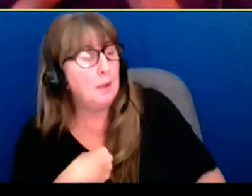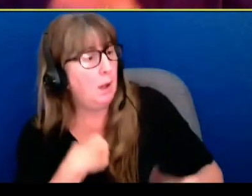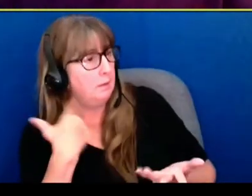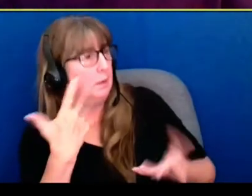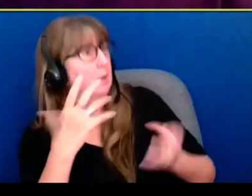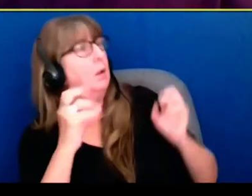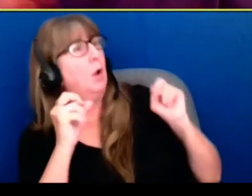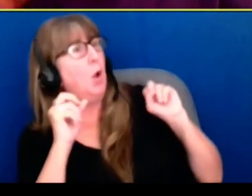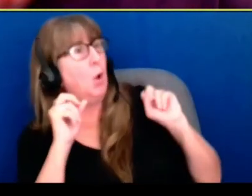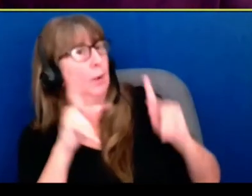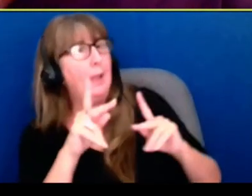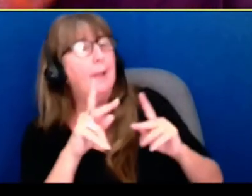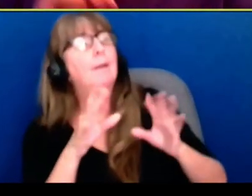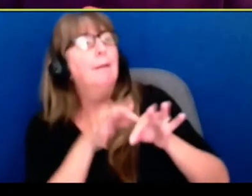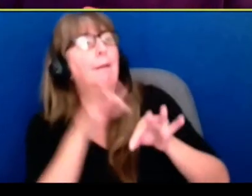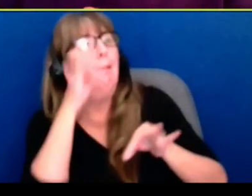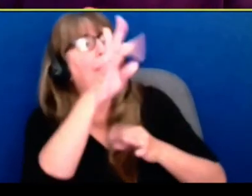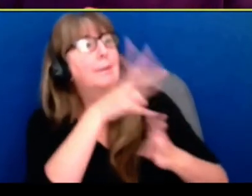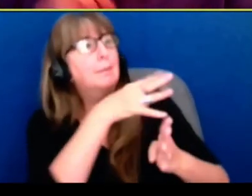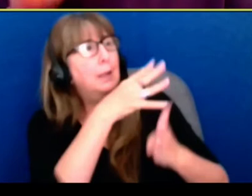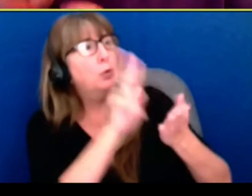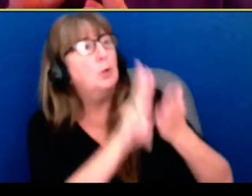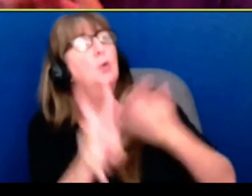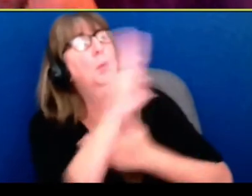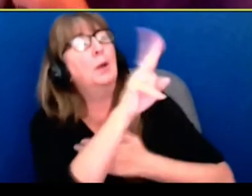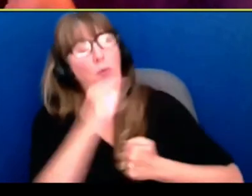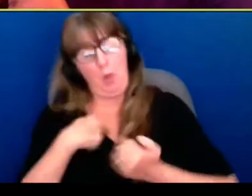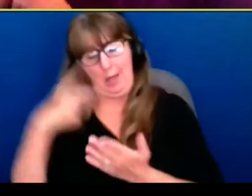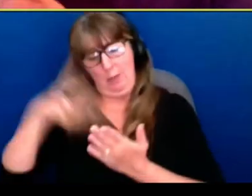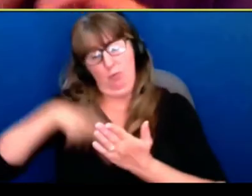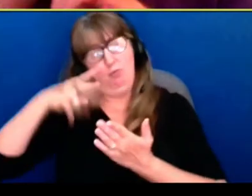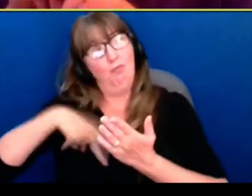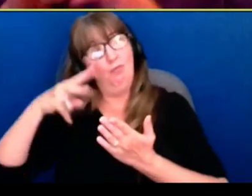Let's reschedule this meeting for two weeks from now so I have time to take this home,